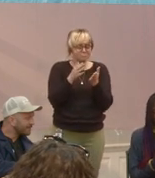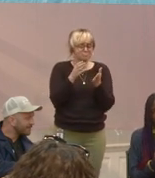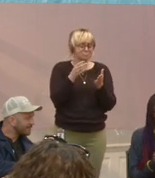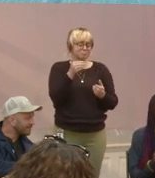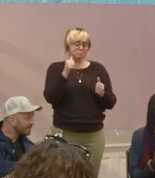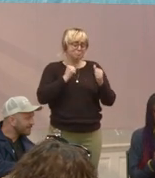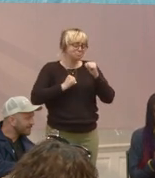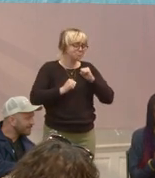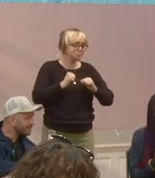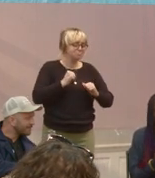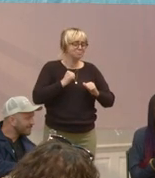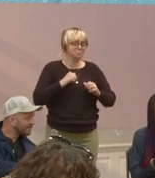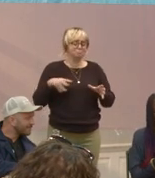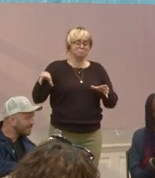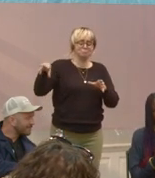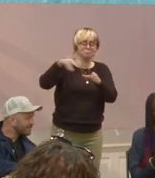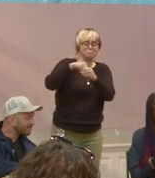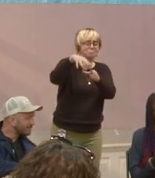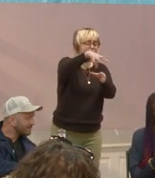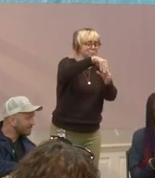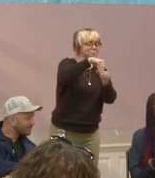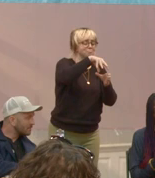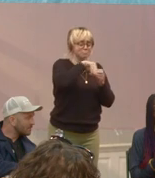can feel them all in one sphere, I feel like what I just